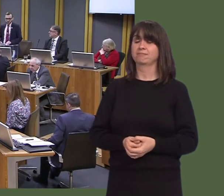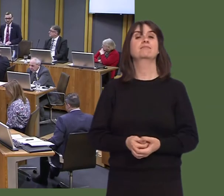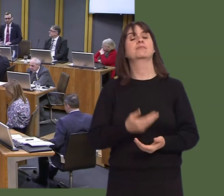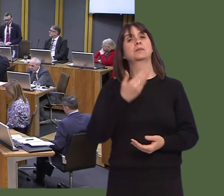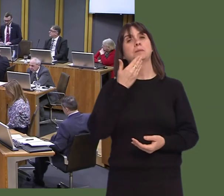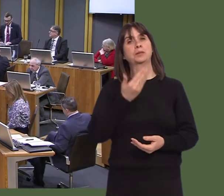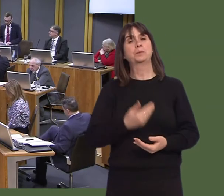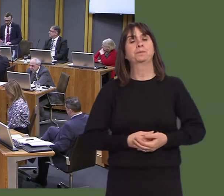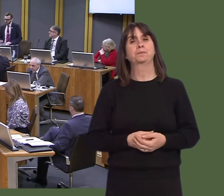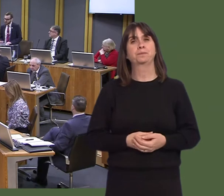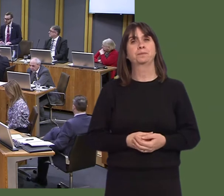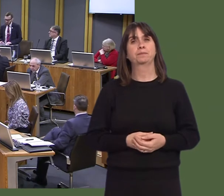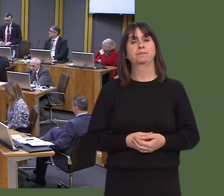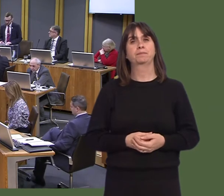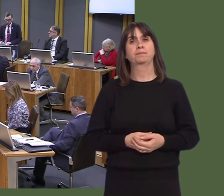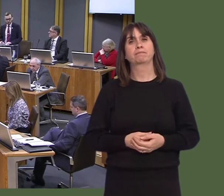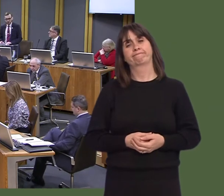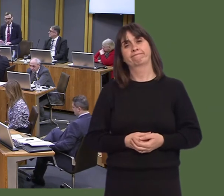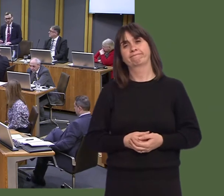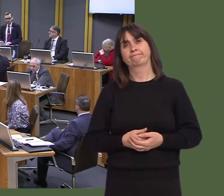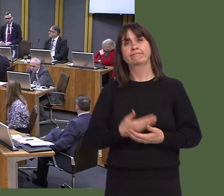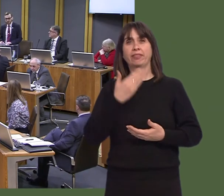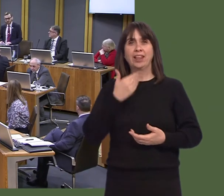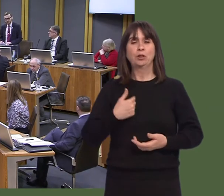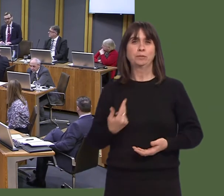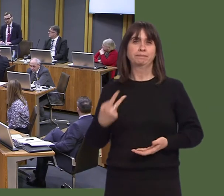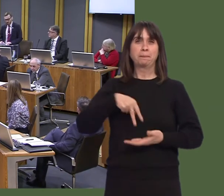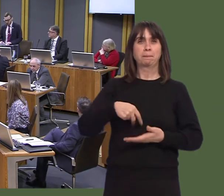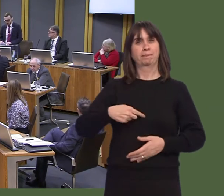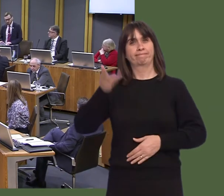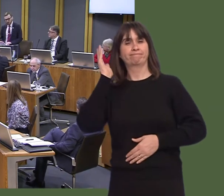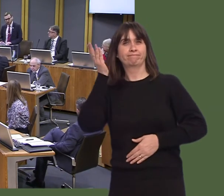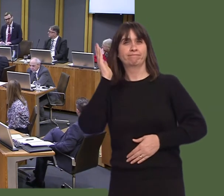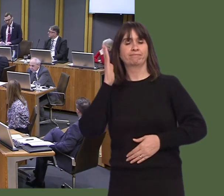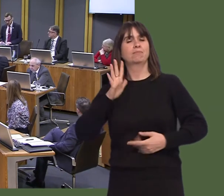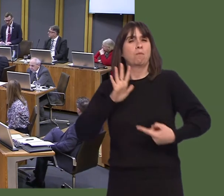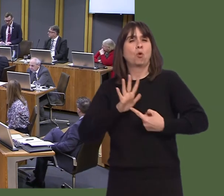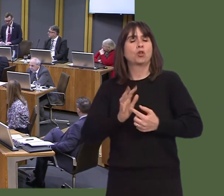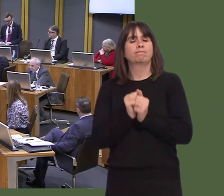to achieve their potential and live fulfilled lives. And we are investing in the future of our children and growing our economy.